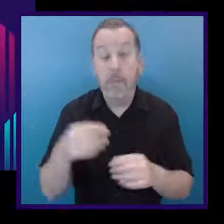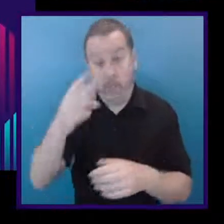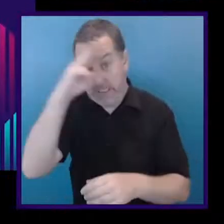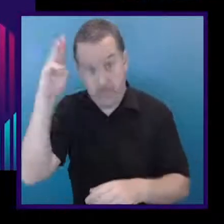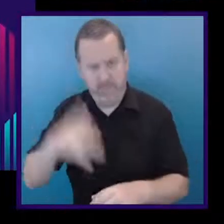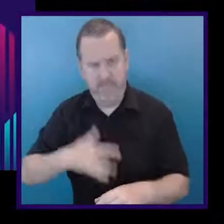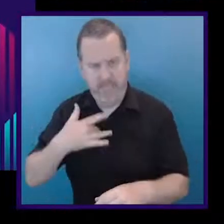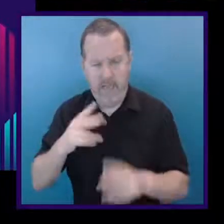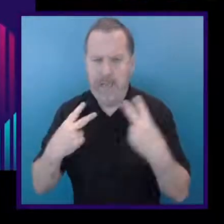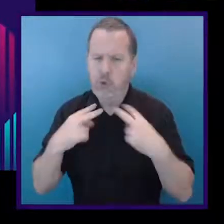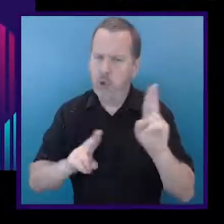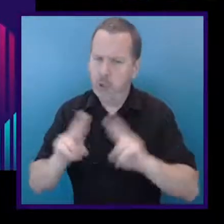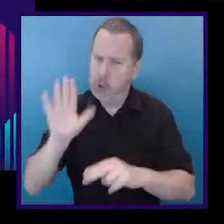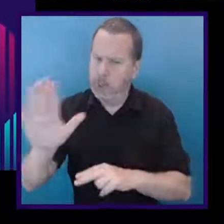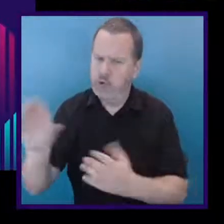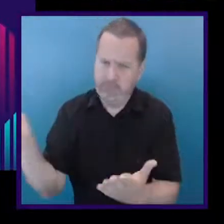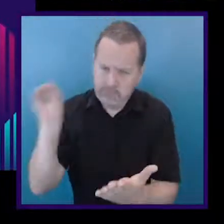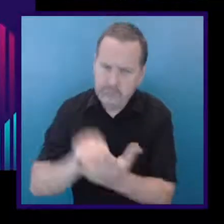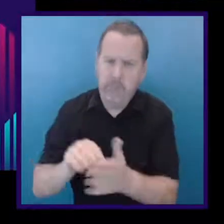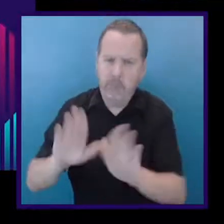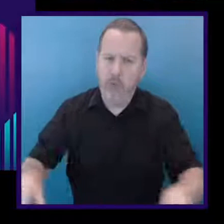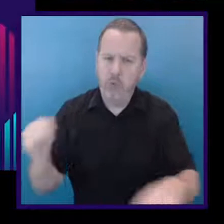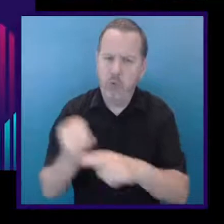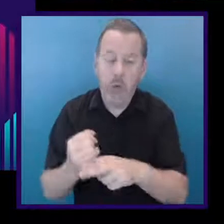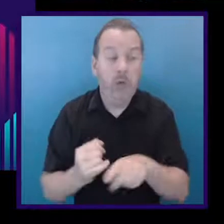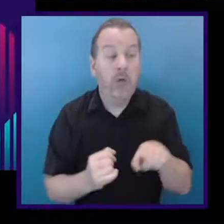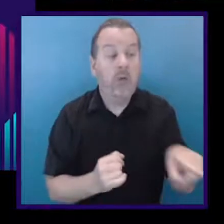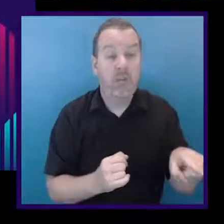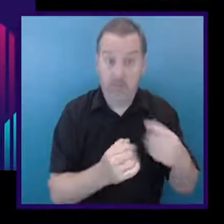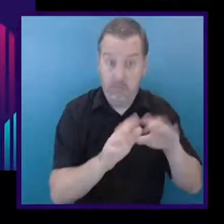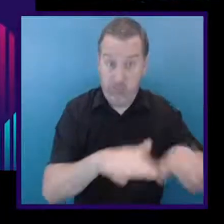us that it shouldn't be compulsory a primary, but the pupils should definitely have the